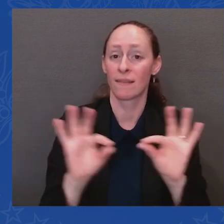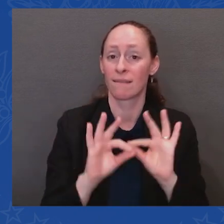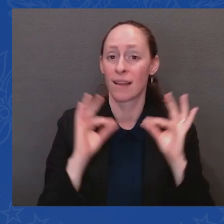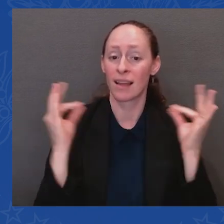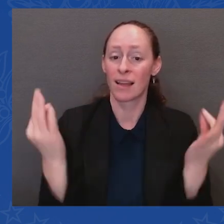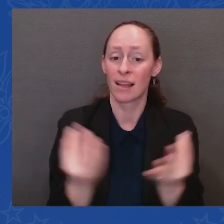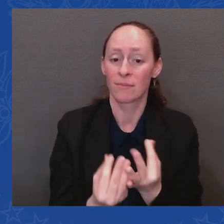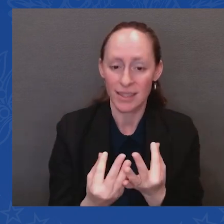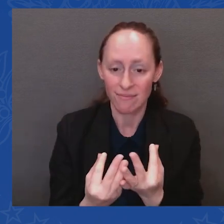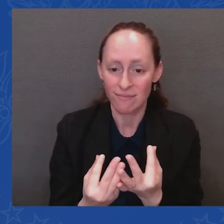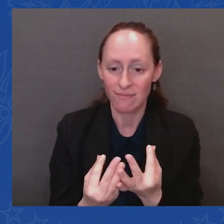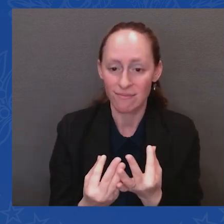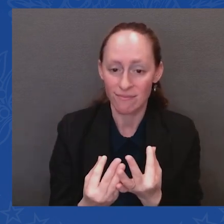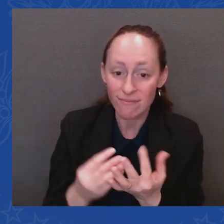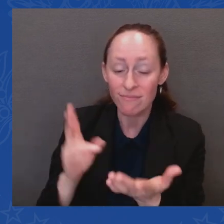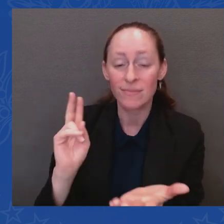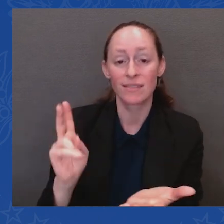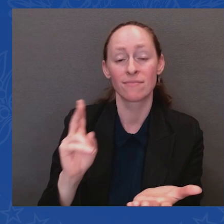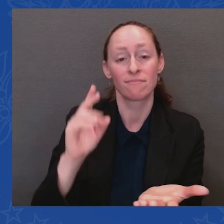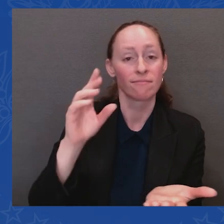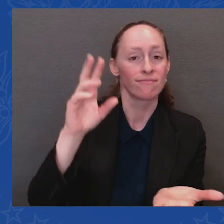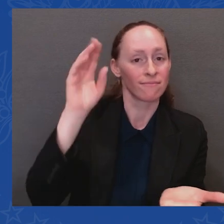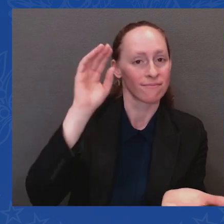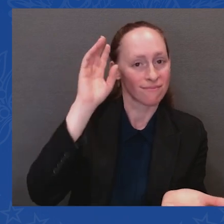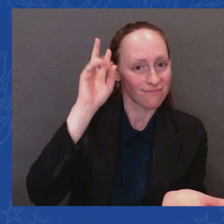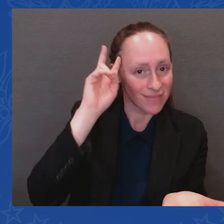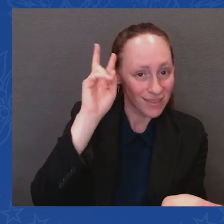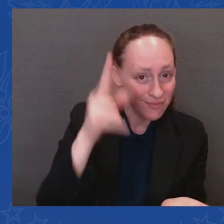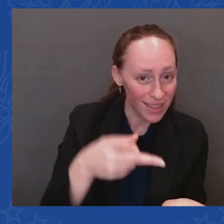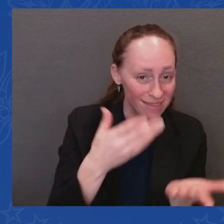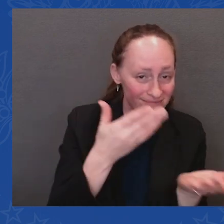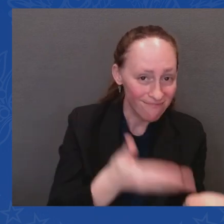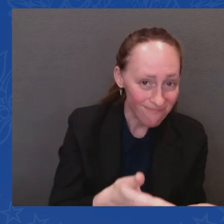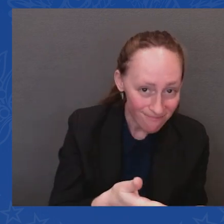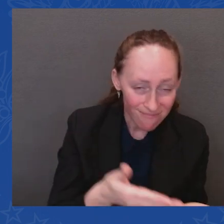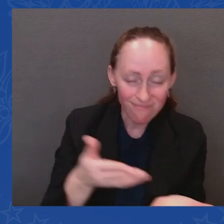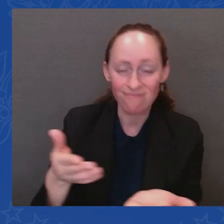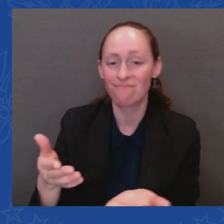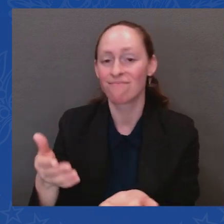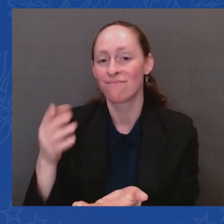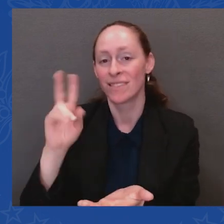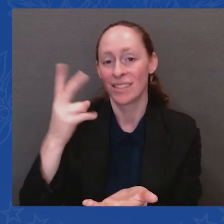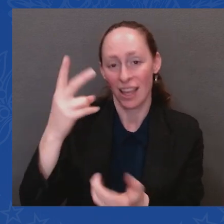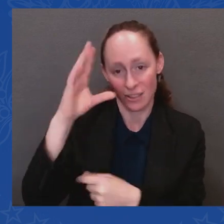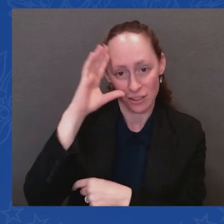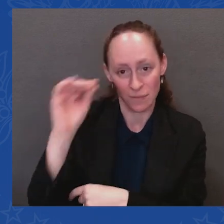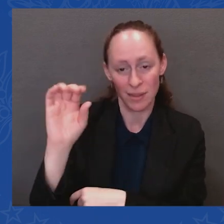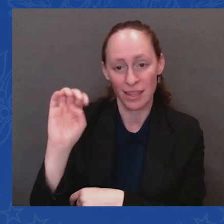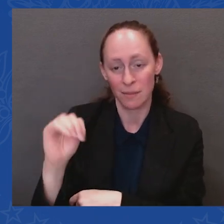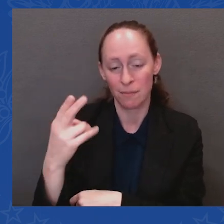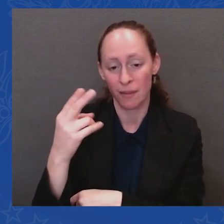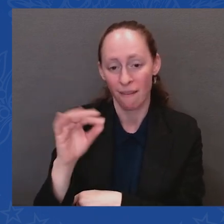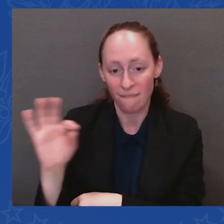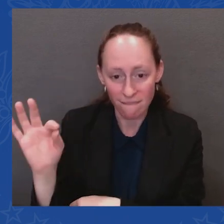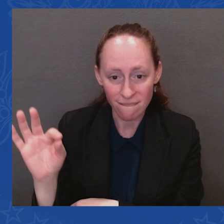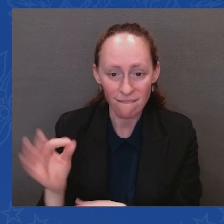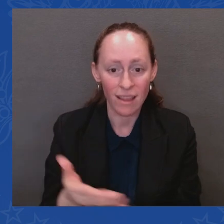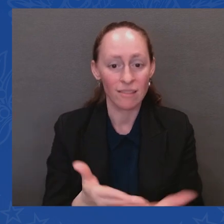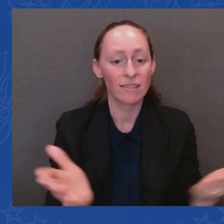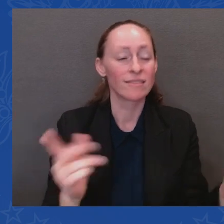Mike Bost, Ranking Member Mark Takano. Most importantly, to all the veterans here today, your families, caregivers, and survivors.